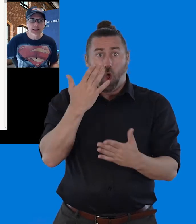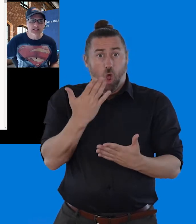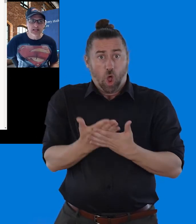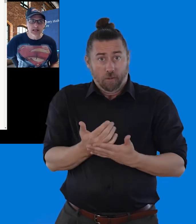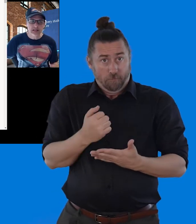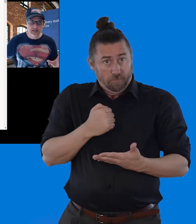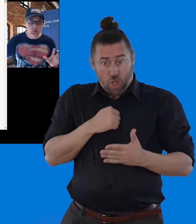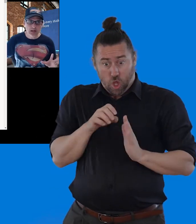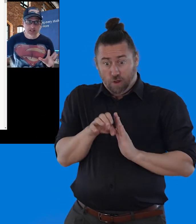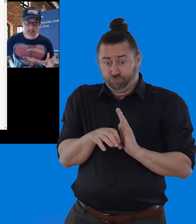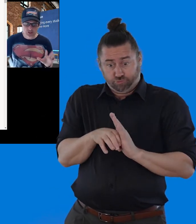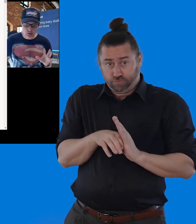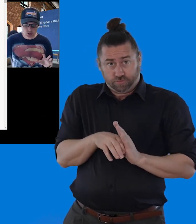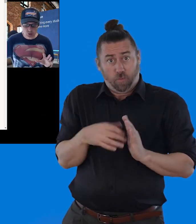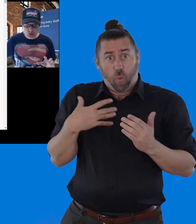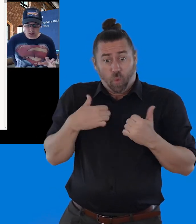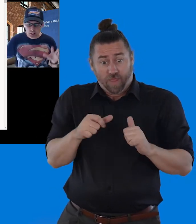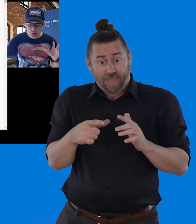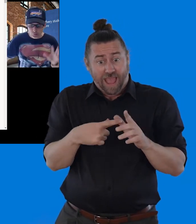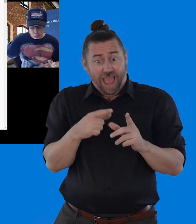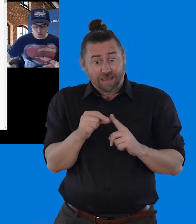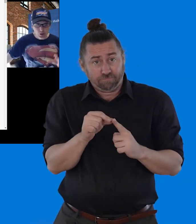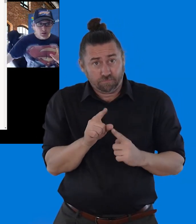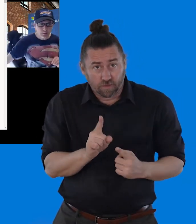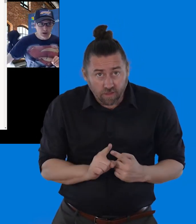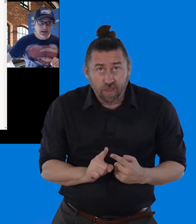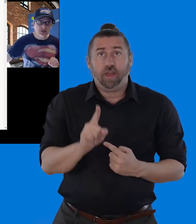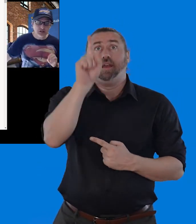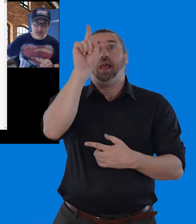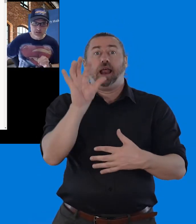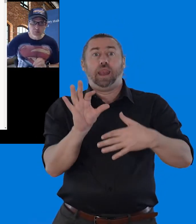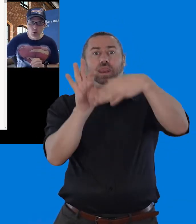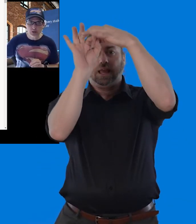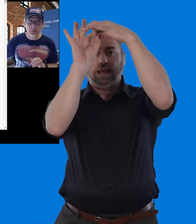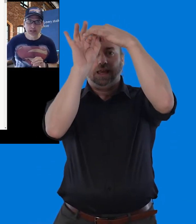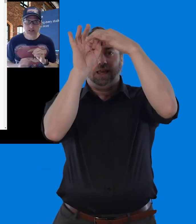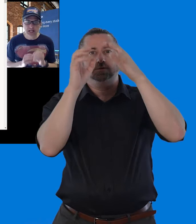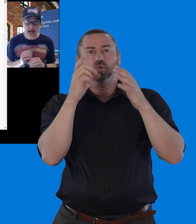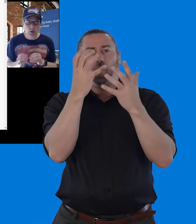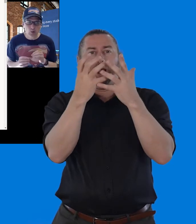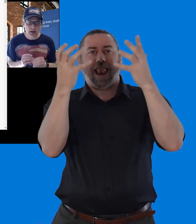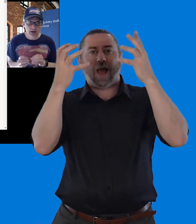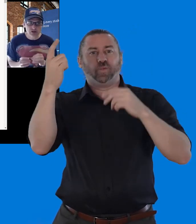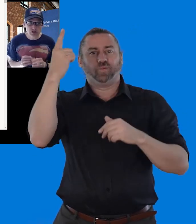Instead, these are the ones that you use through the browser. And that's important because today what we're going to